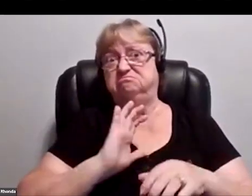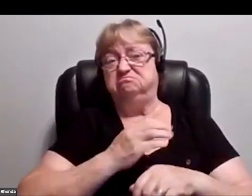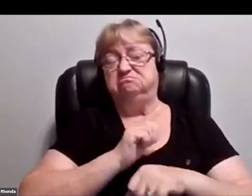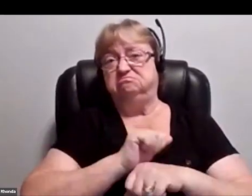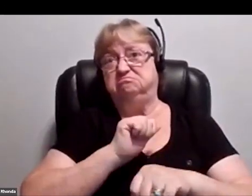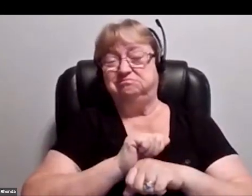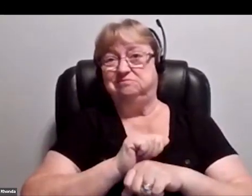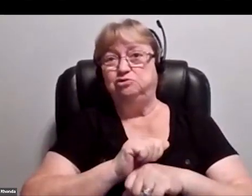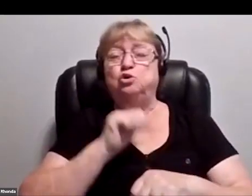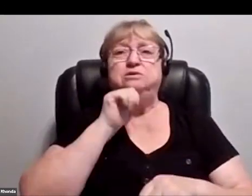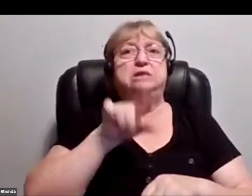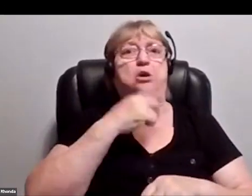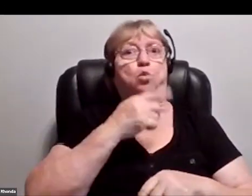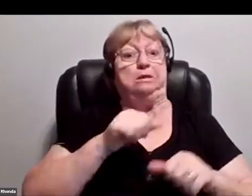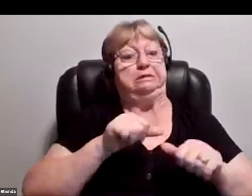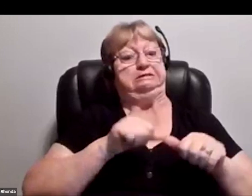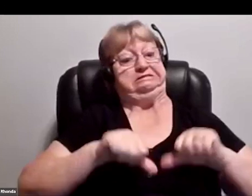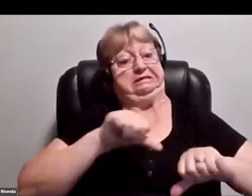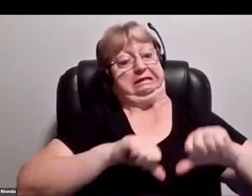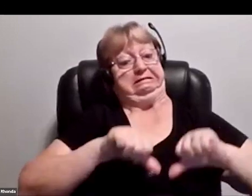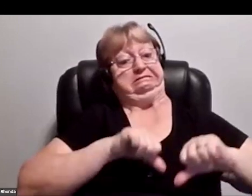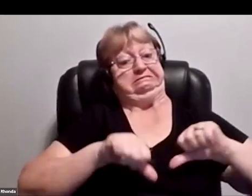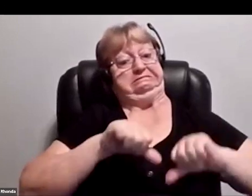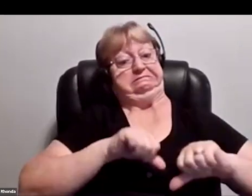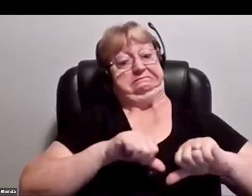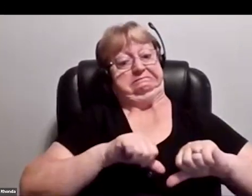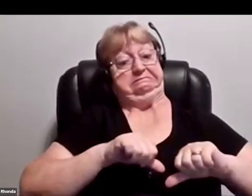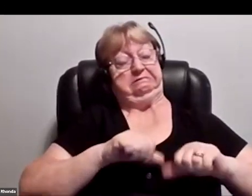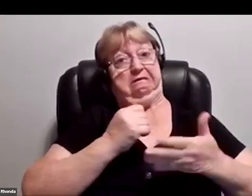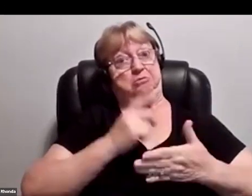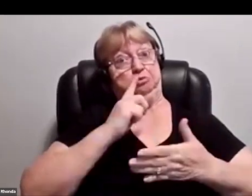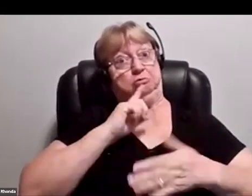It's not just science that gets you working in science at the South Pole.